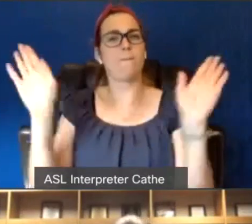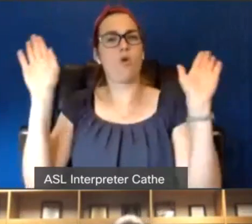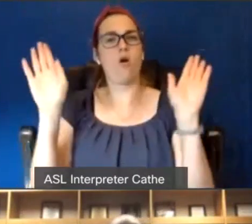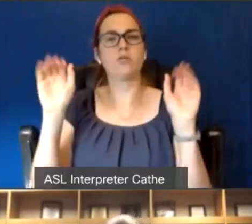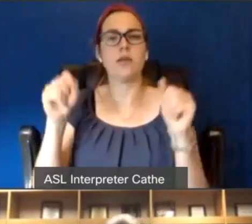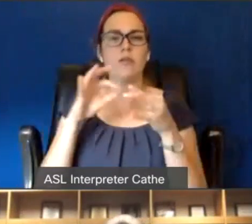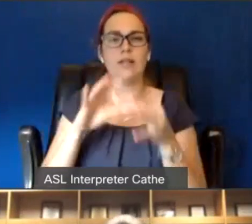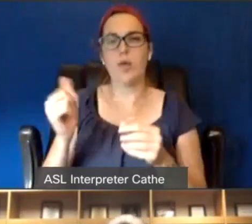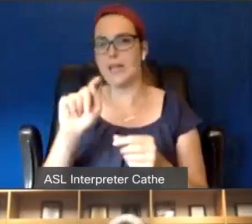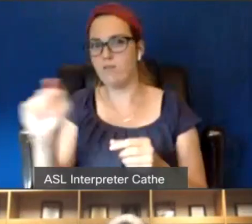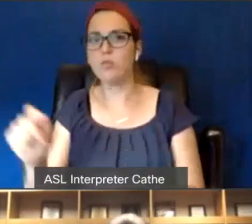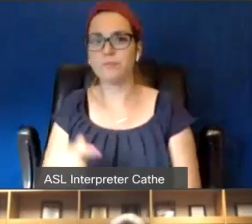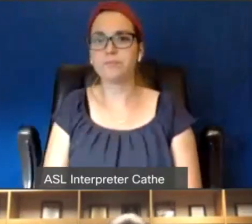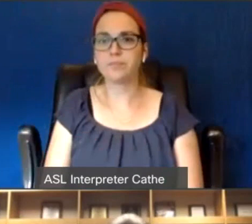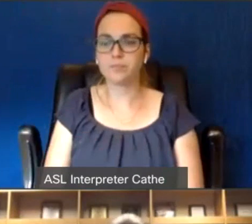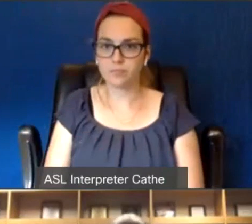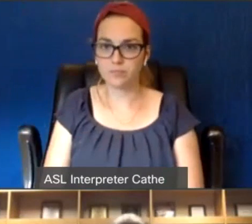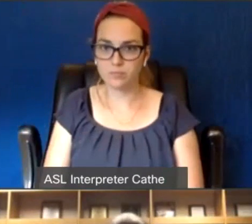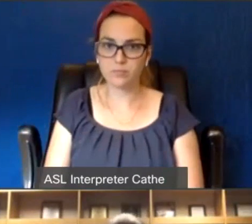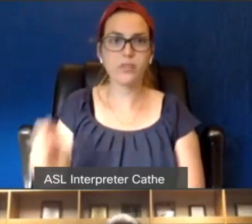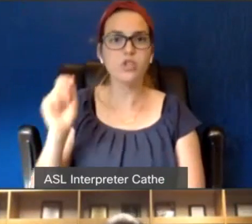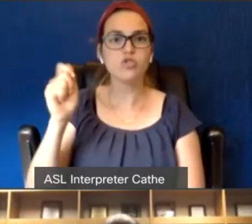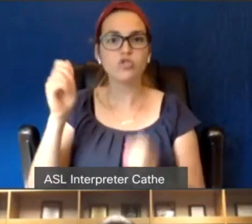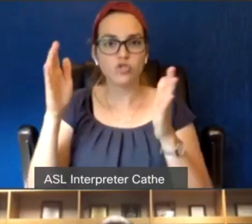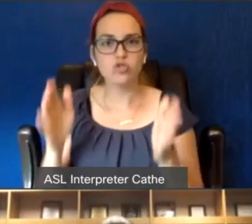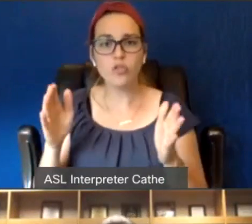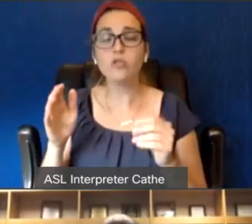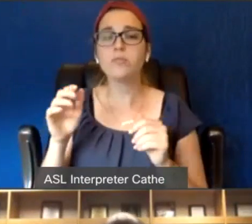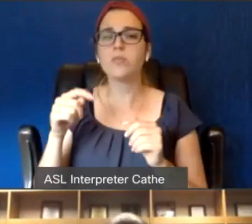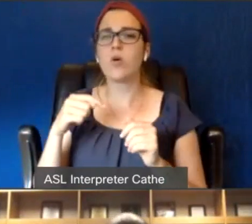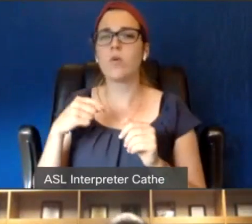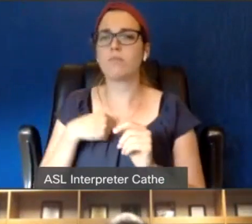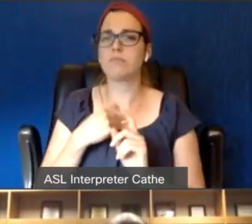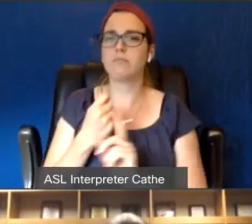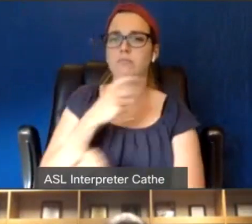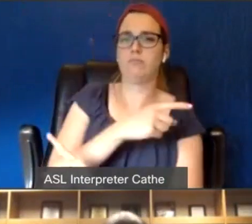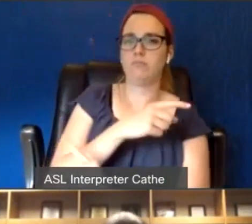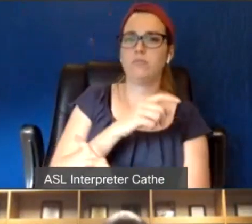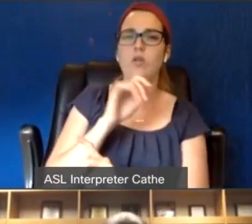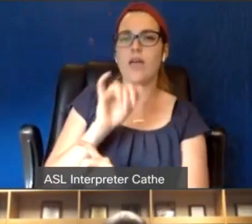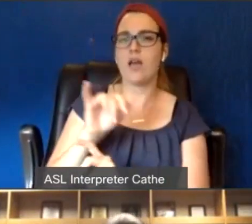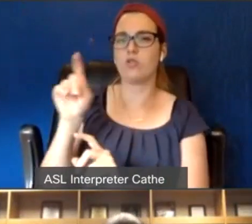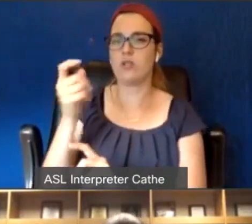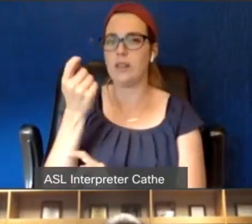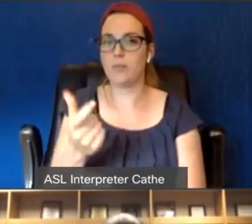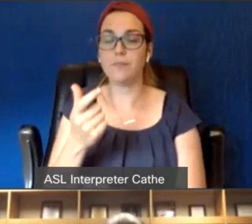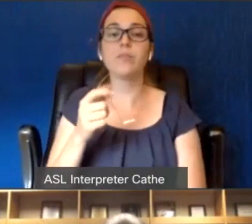If I can pivot from that question a little bit, we have embraced technology with our clients that are doing great in court.